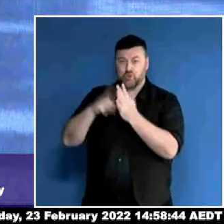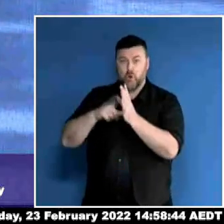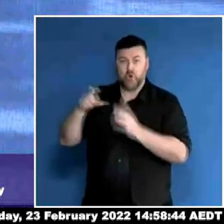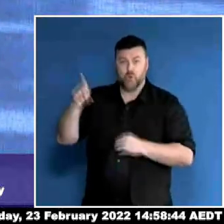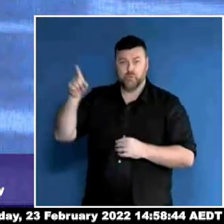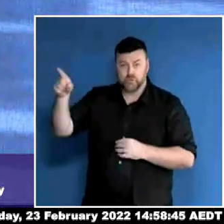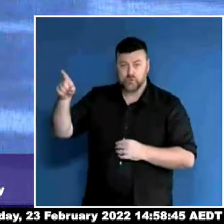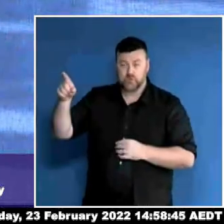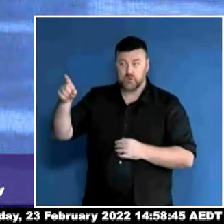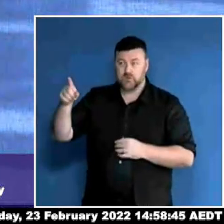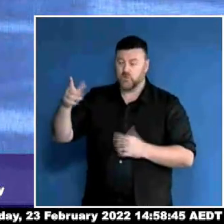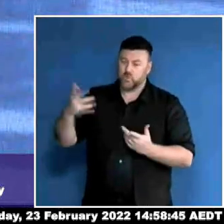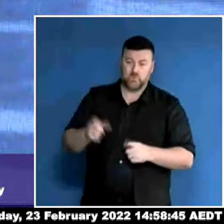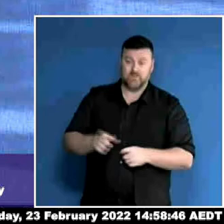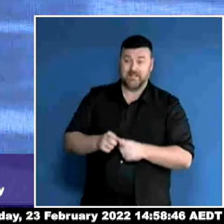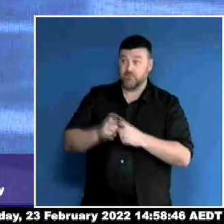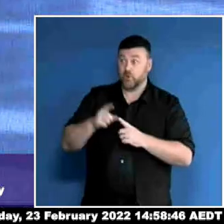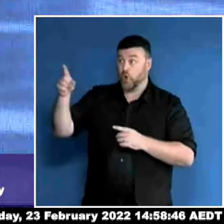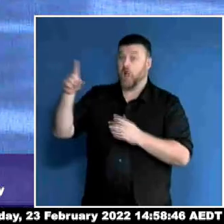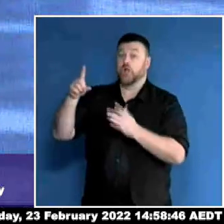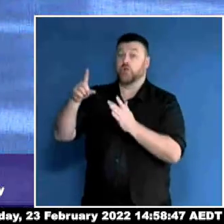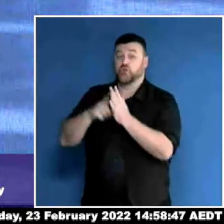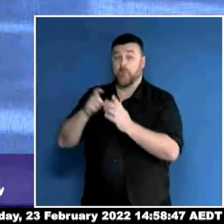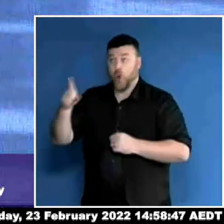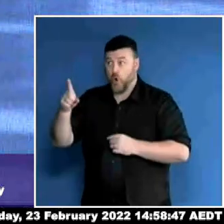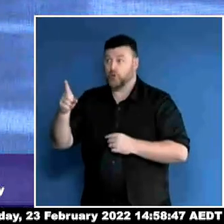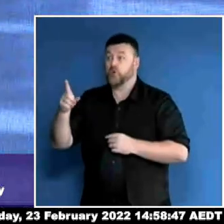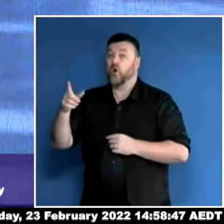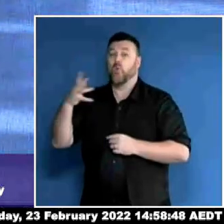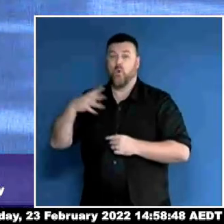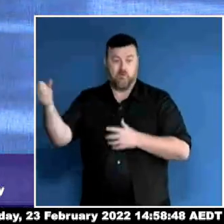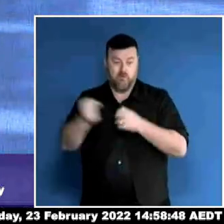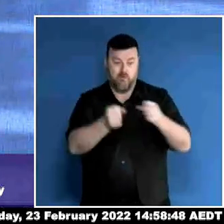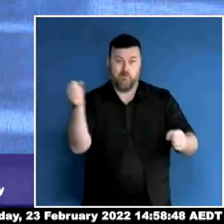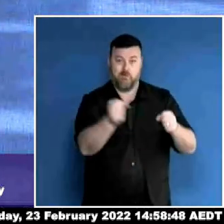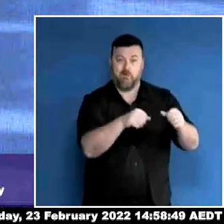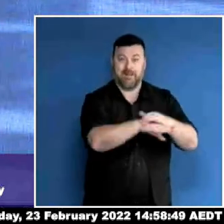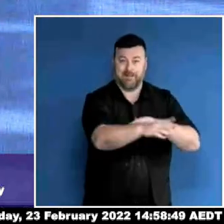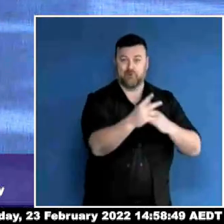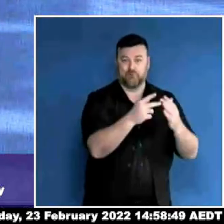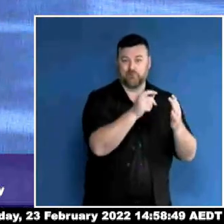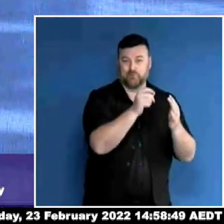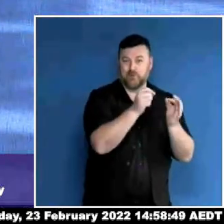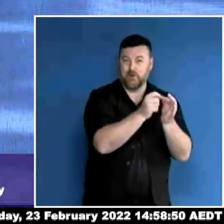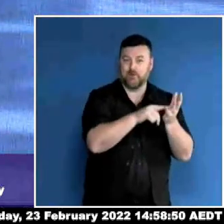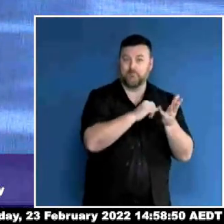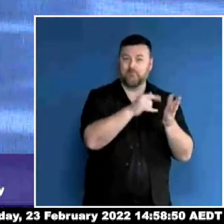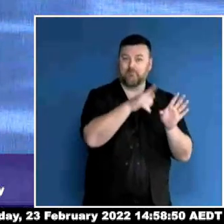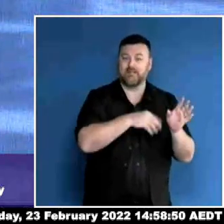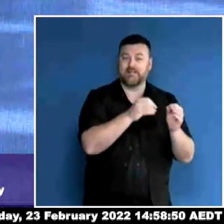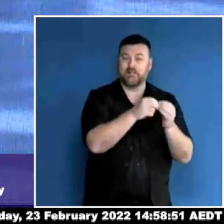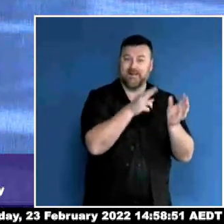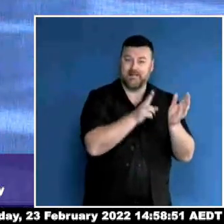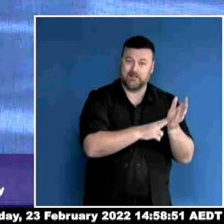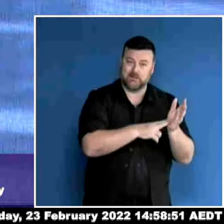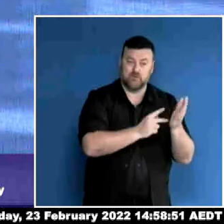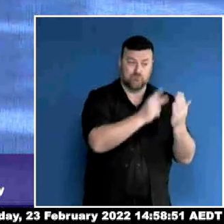people into the program and they are pressuring you and, yeah, it's - there was a